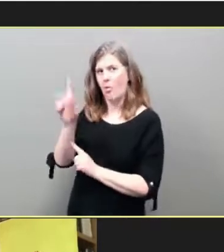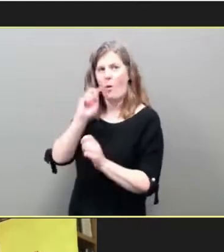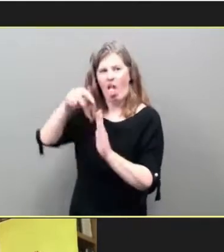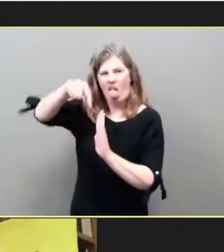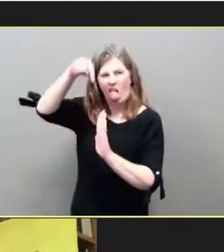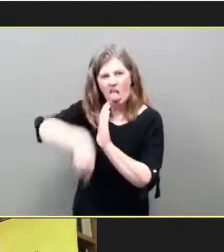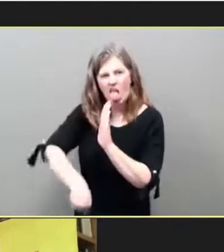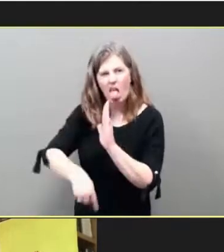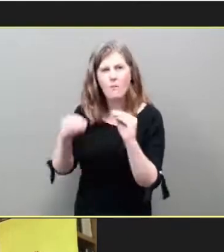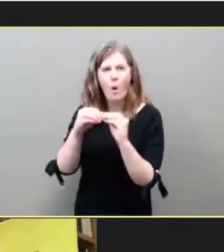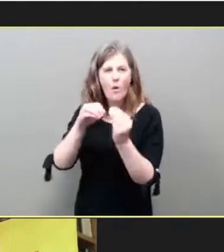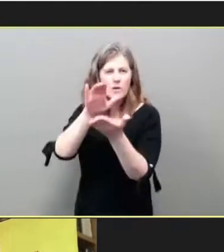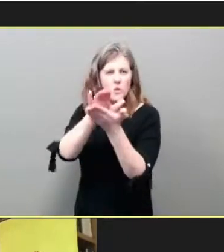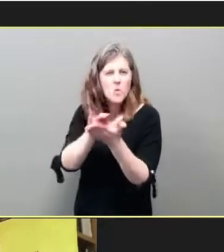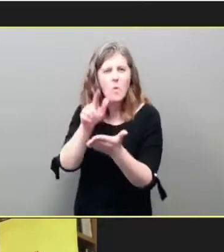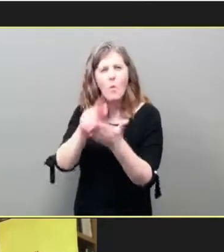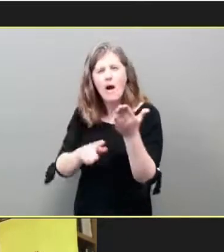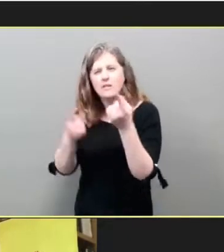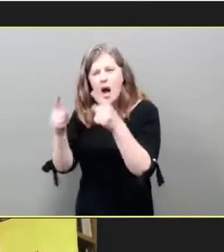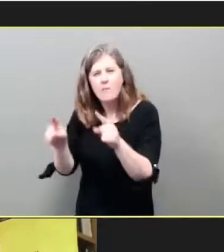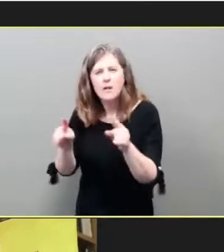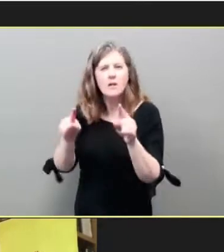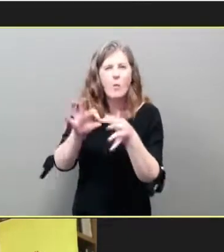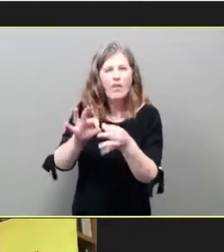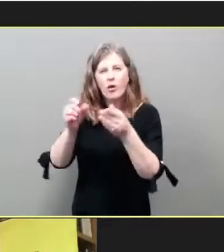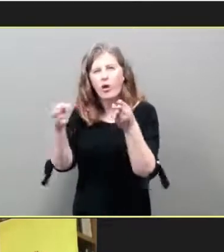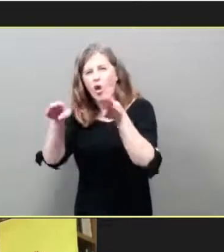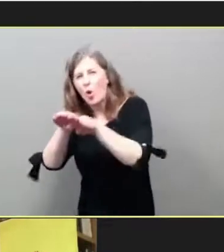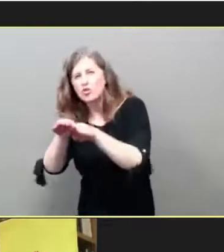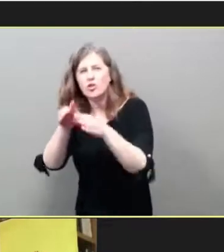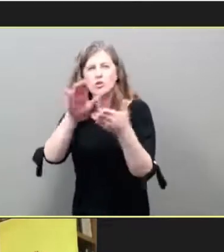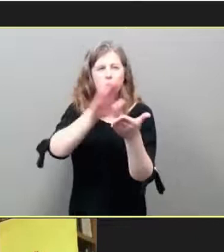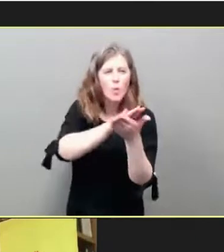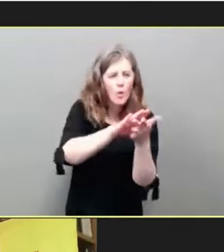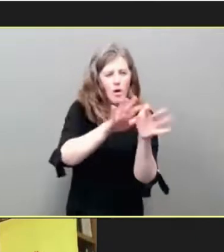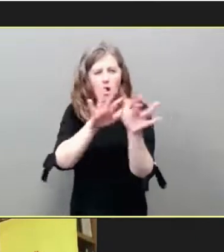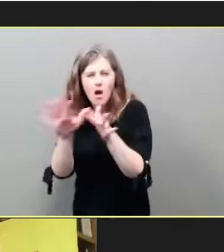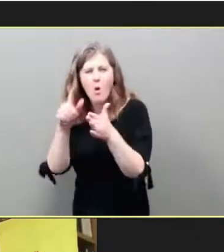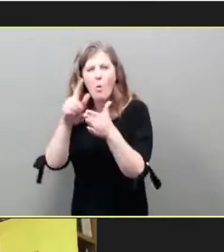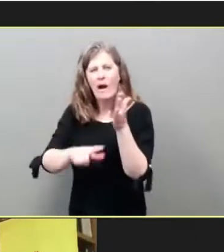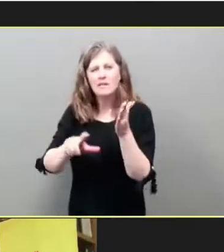with cases closures. We're looking at some of that approaches we take and